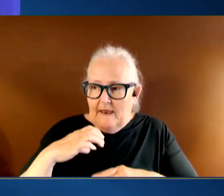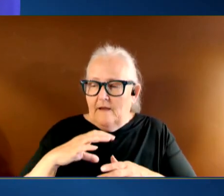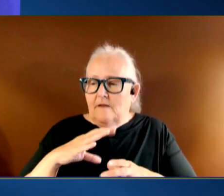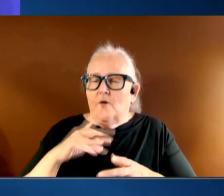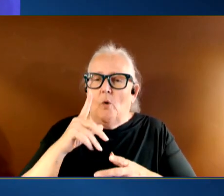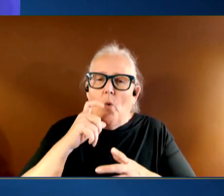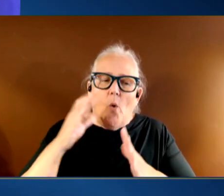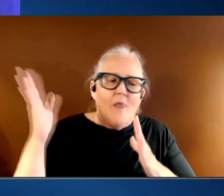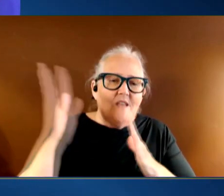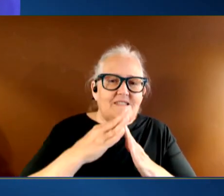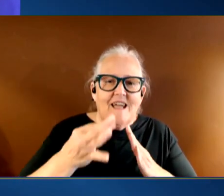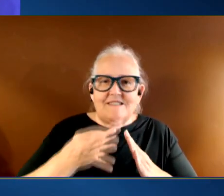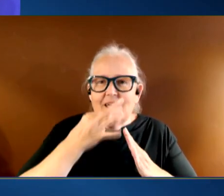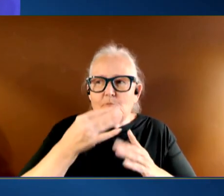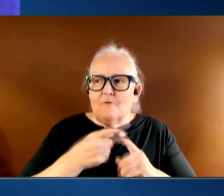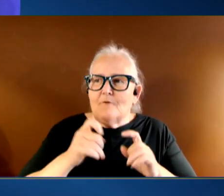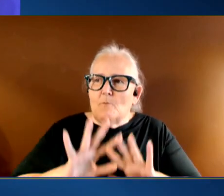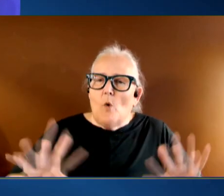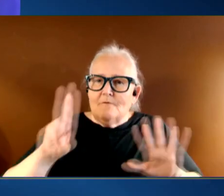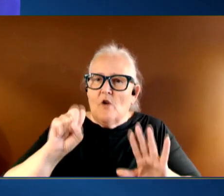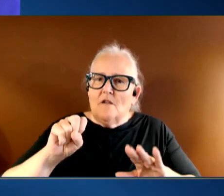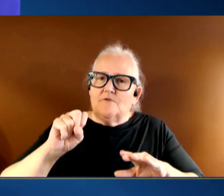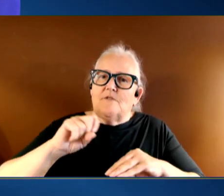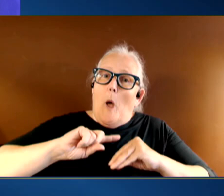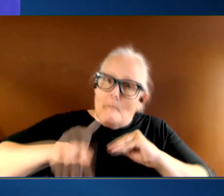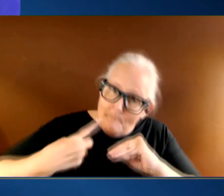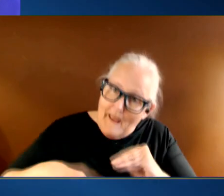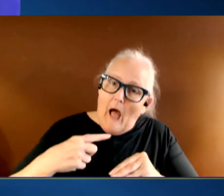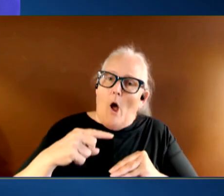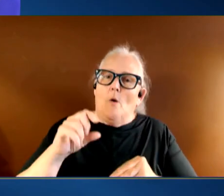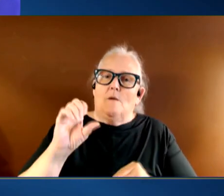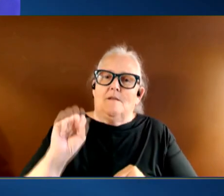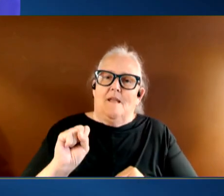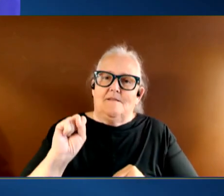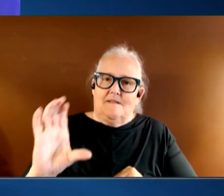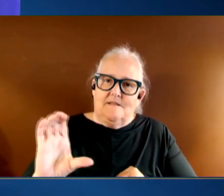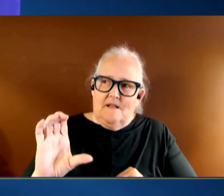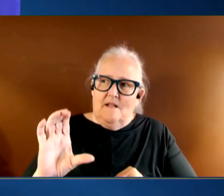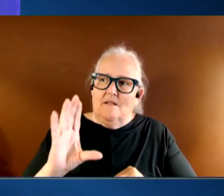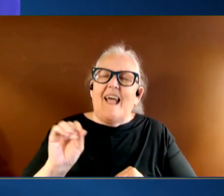the nation on sickle cell disease and beyond to look at some of our specific rules related to